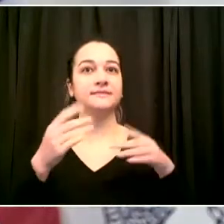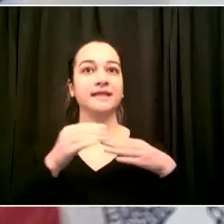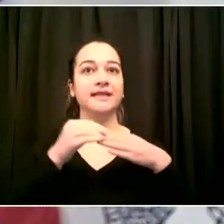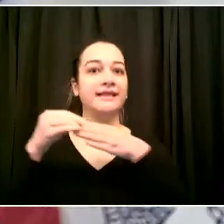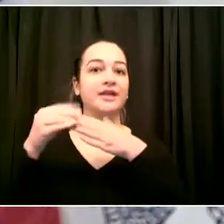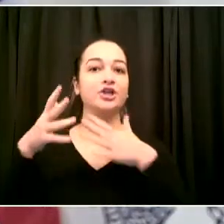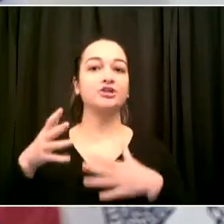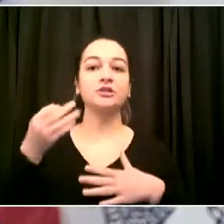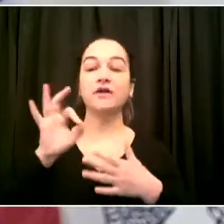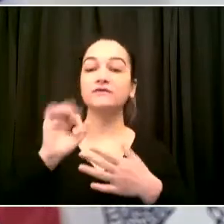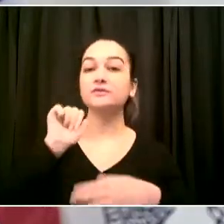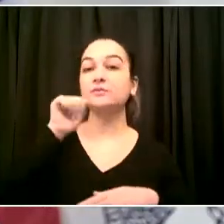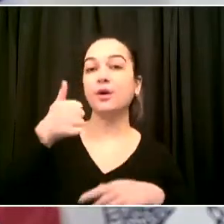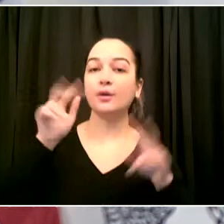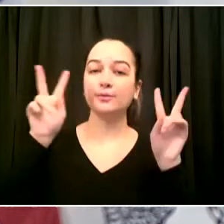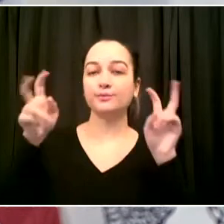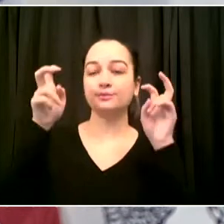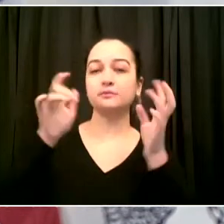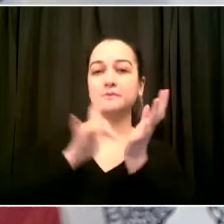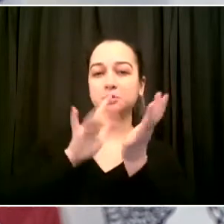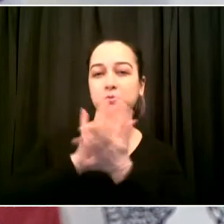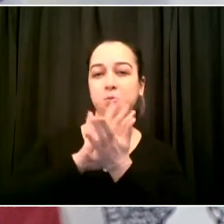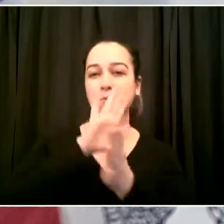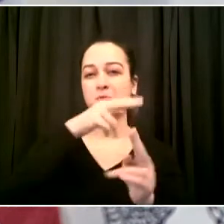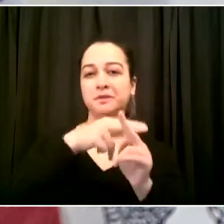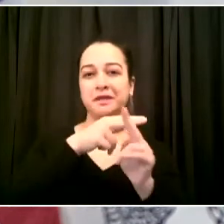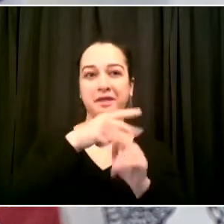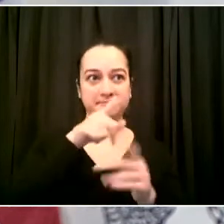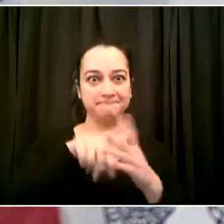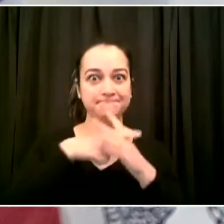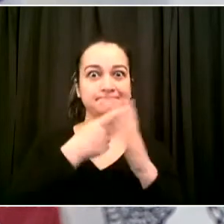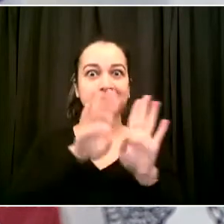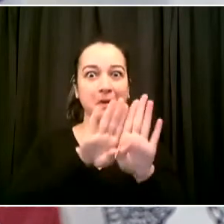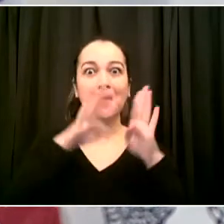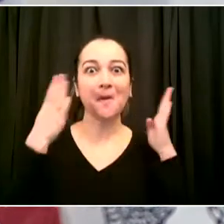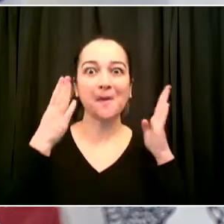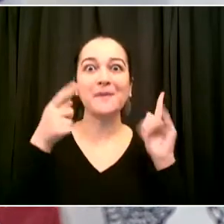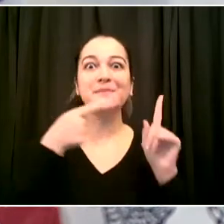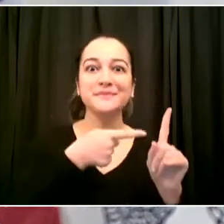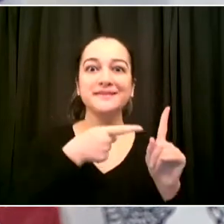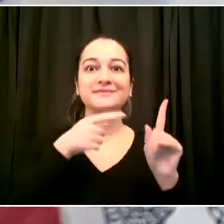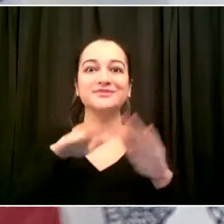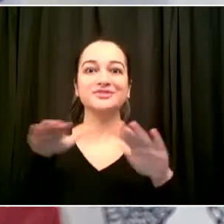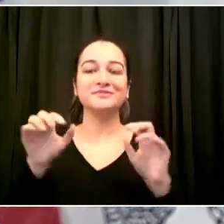I WAS IN THE BRONX, I HAVE TO TELL YOU, WHEN